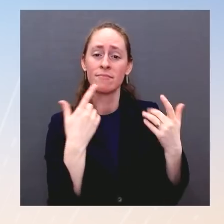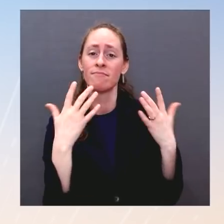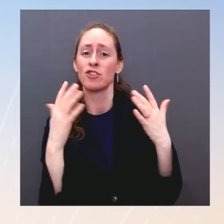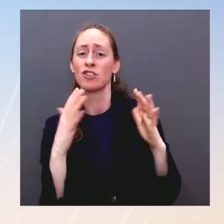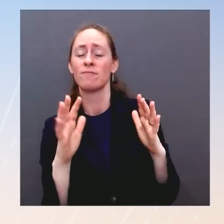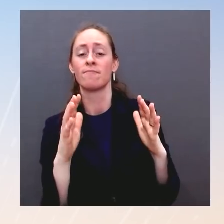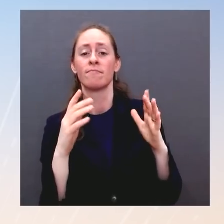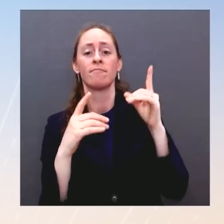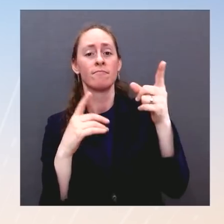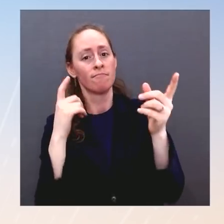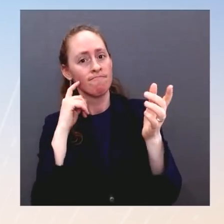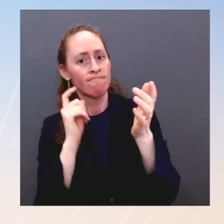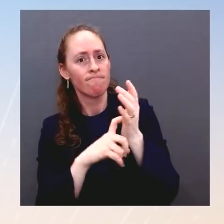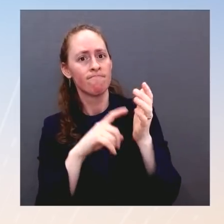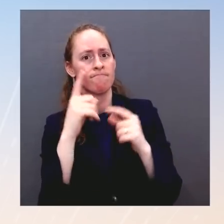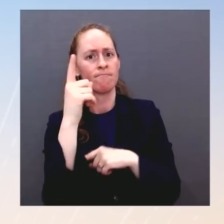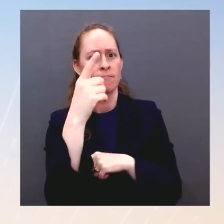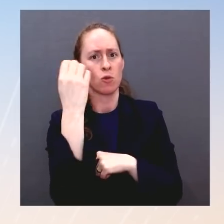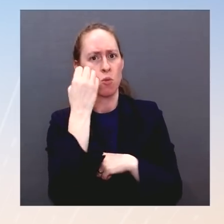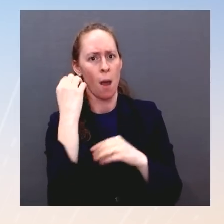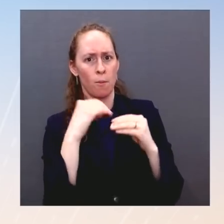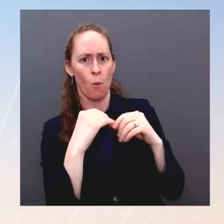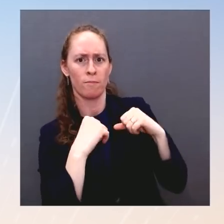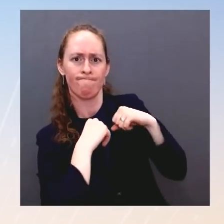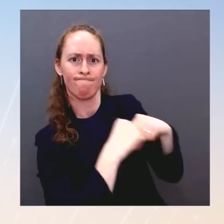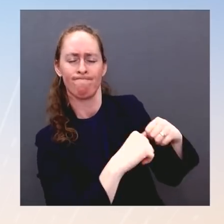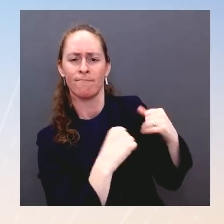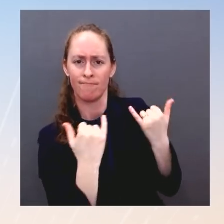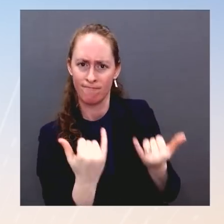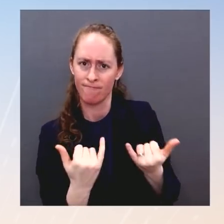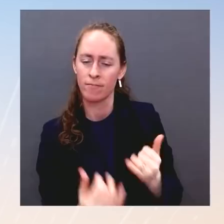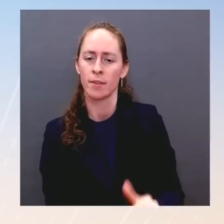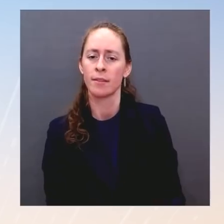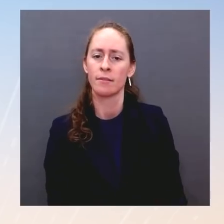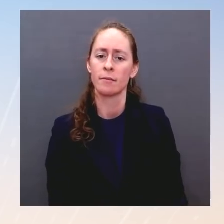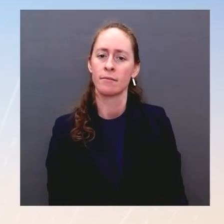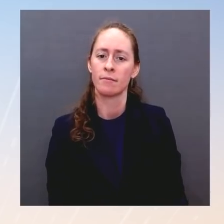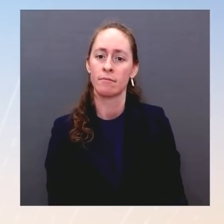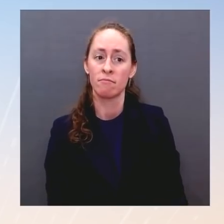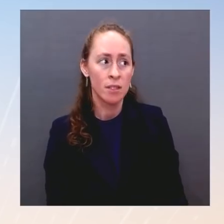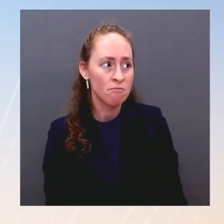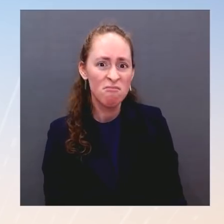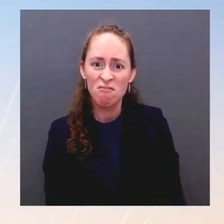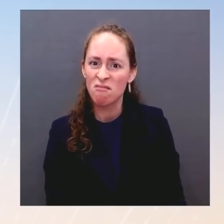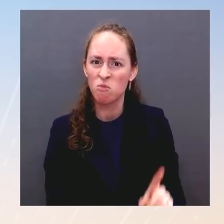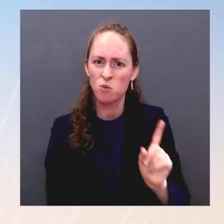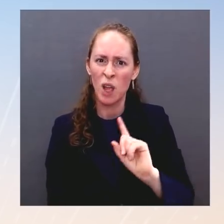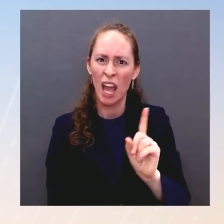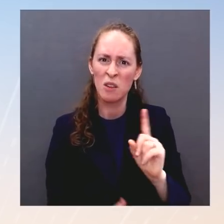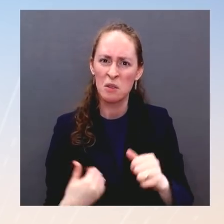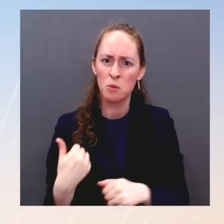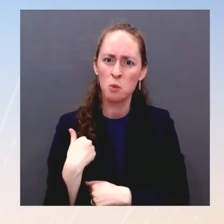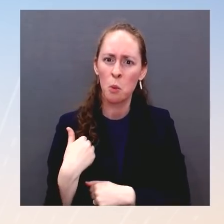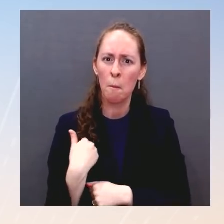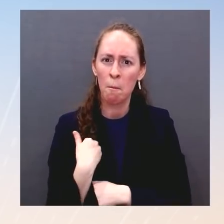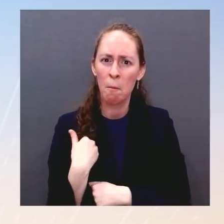Doesn't that also send a message to Vladimir Putin -- clearly, it hasn't stopped him -- that other nations in the region